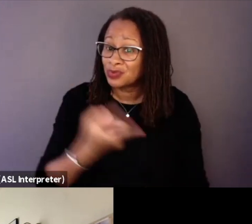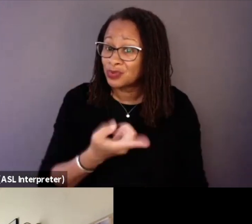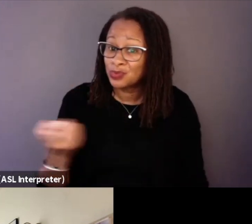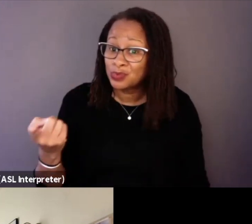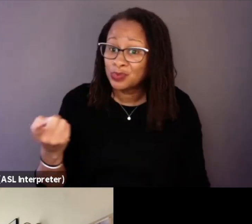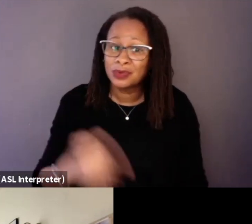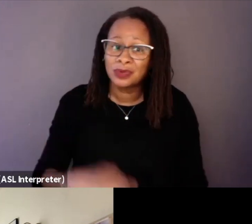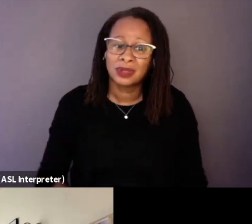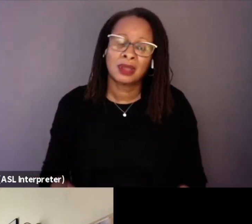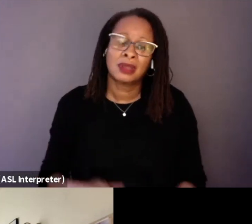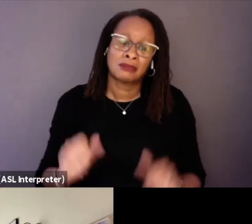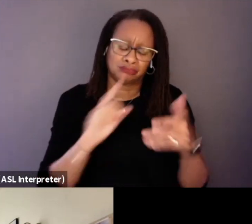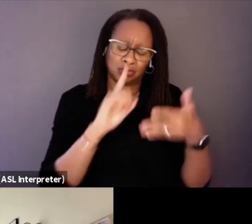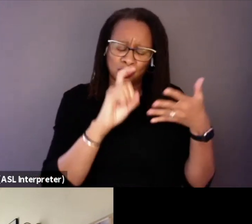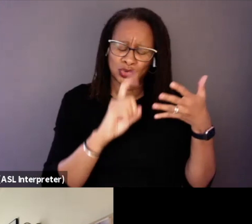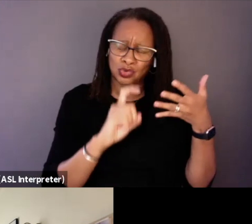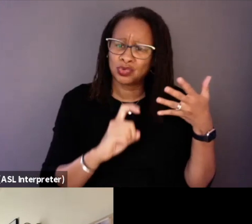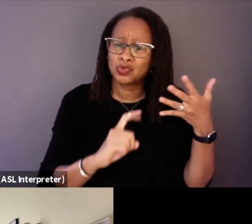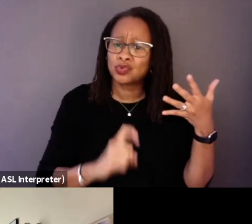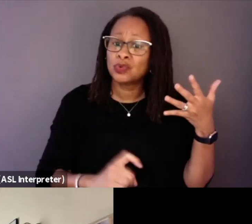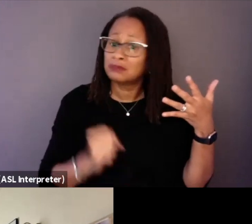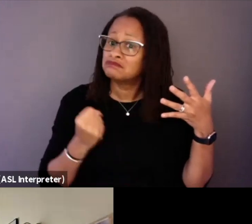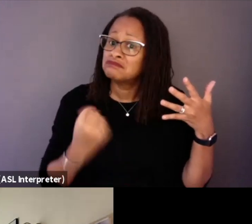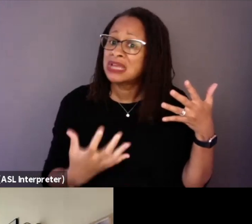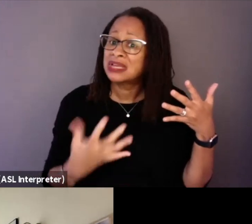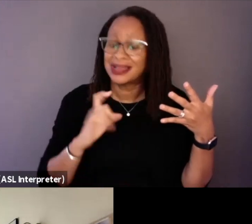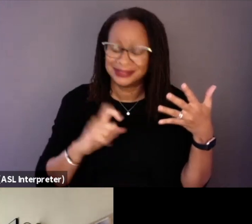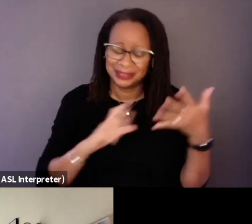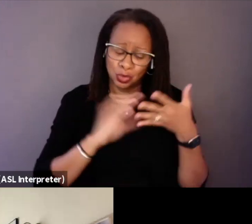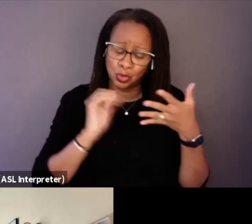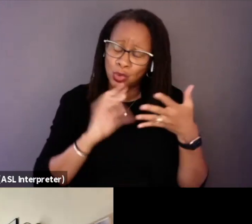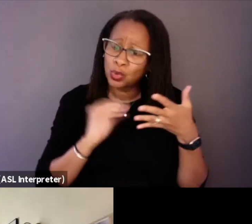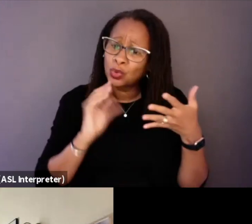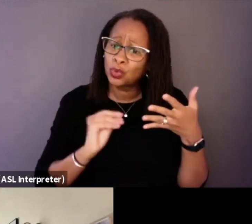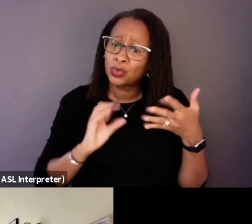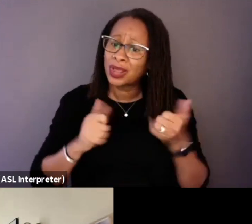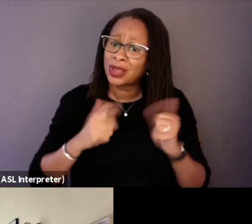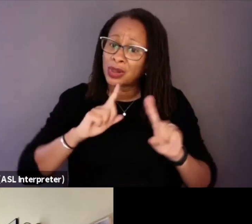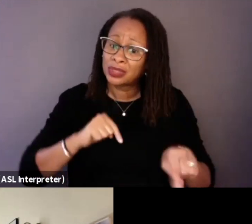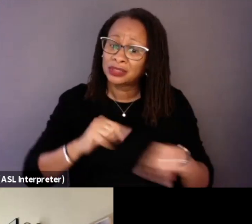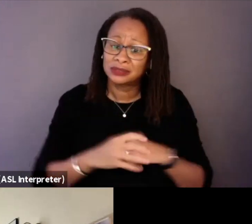All of these questions. So, yeah, it took that long.